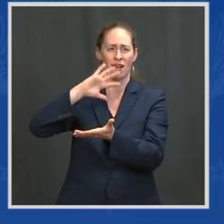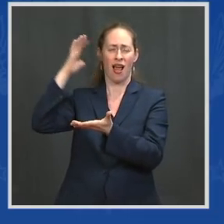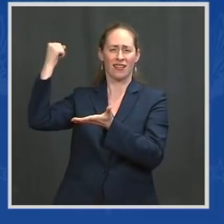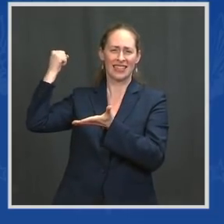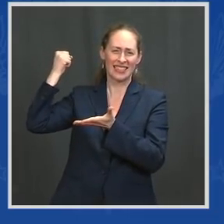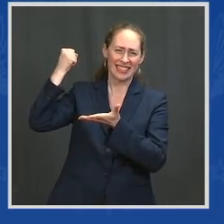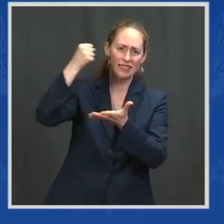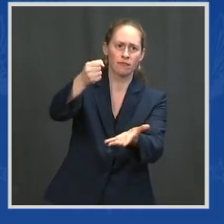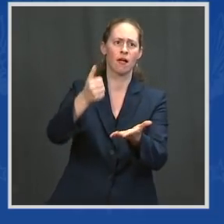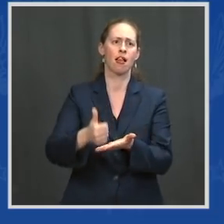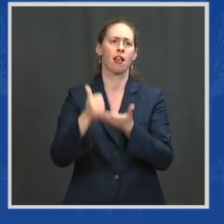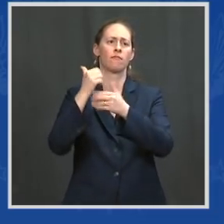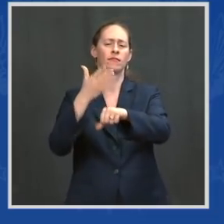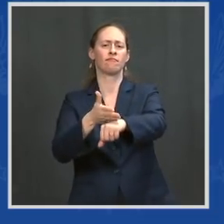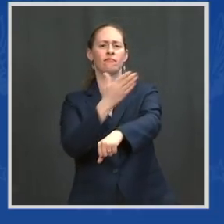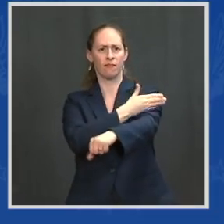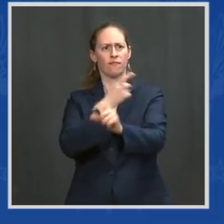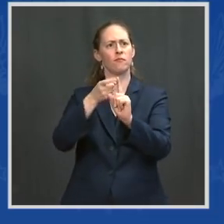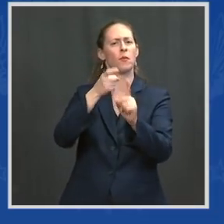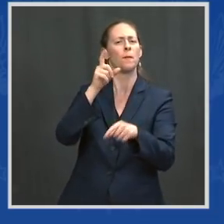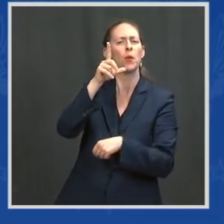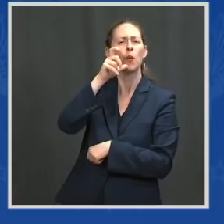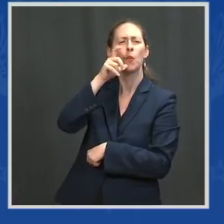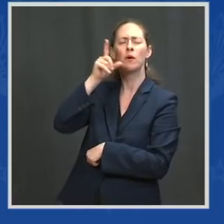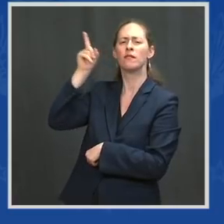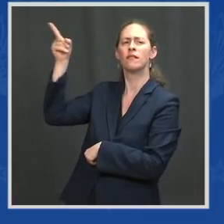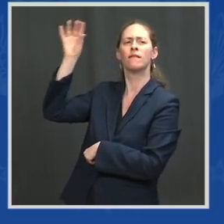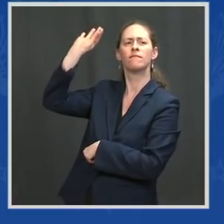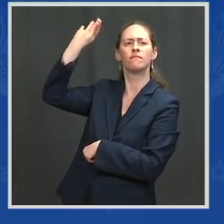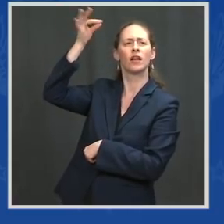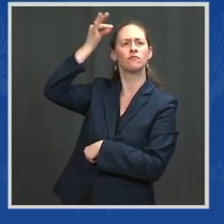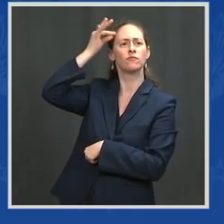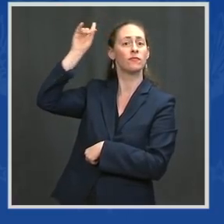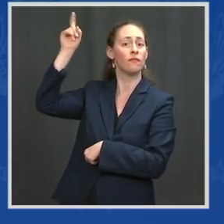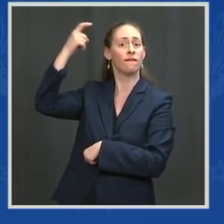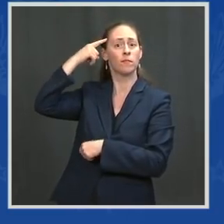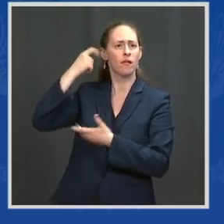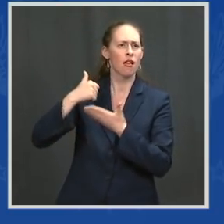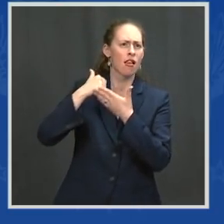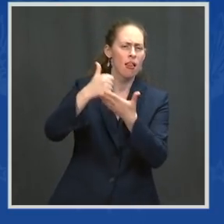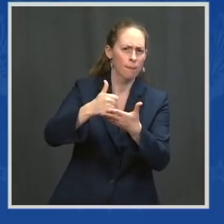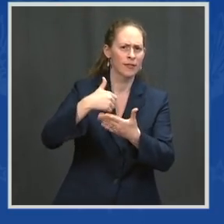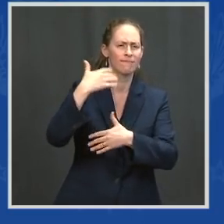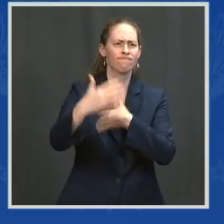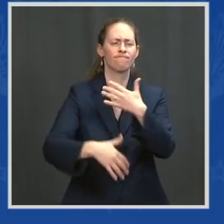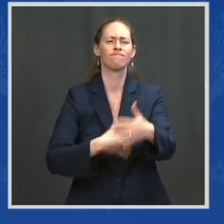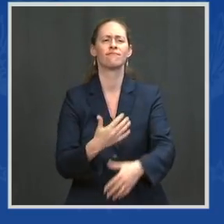in order to get many of these projects completed. And I know that later today, Mr. President,